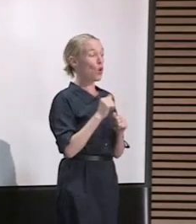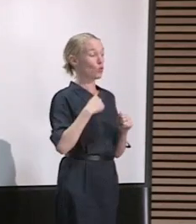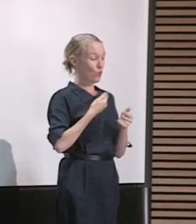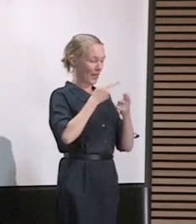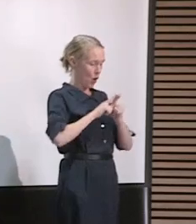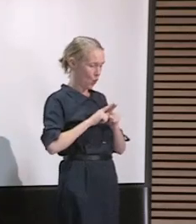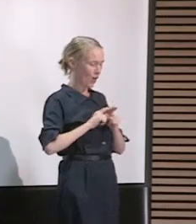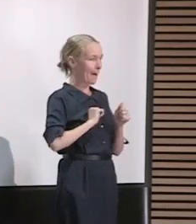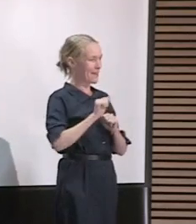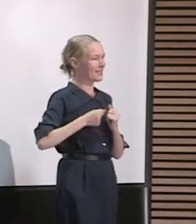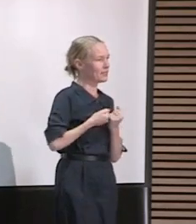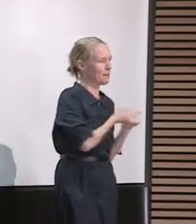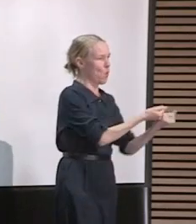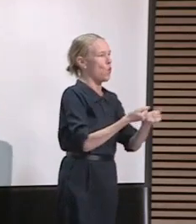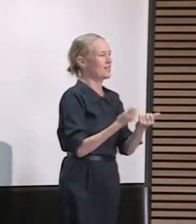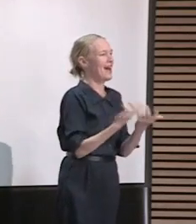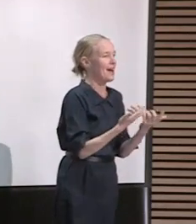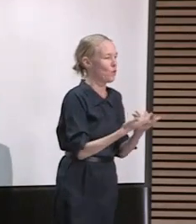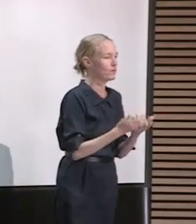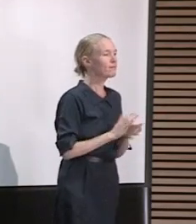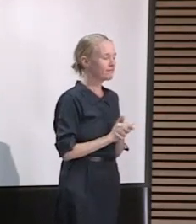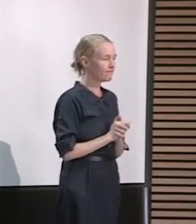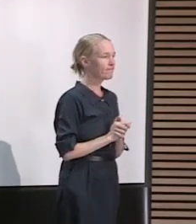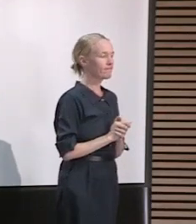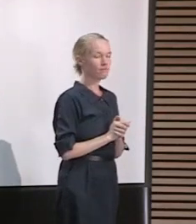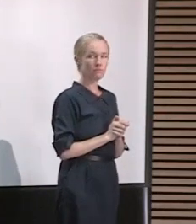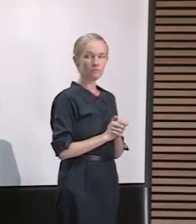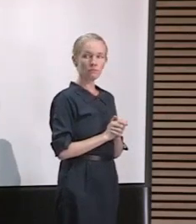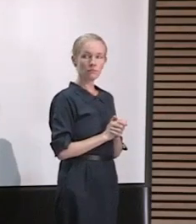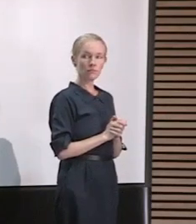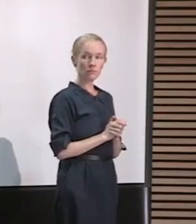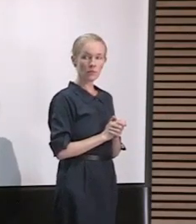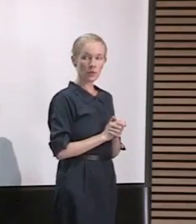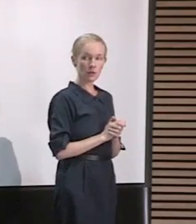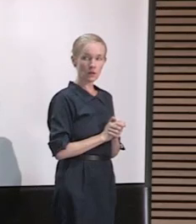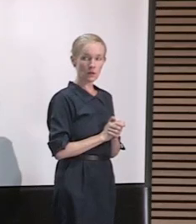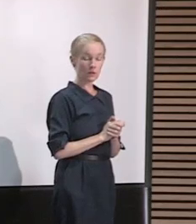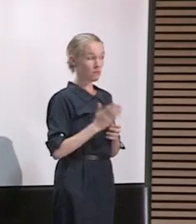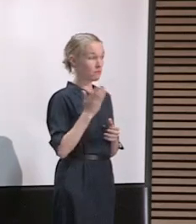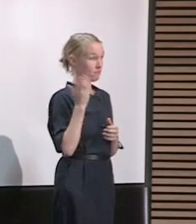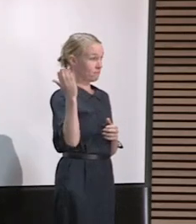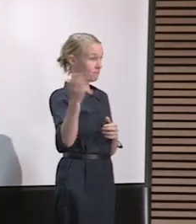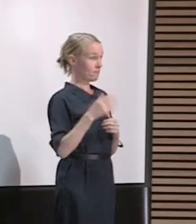would be signing something to say they can do things which they might not be able to do. I don't think that will be in